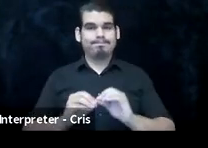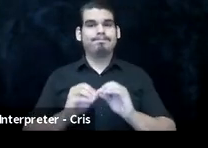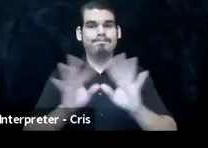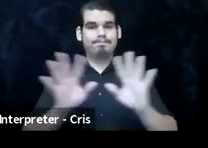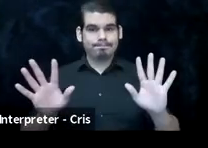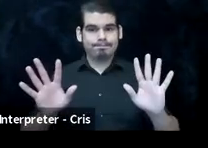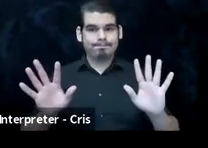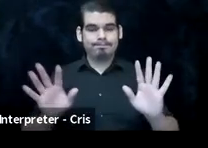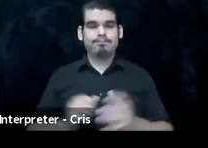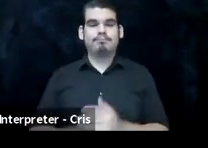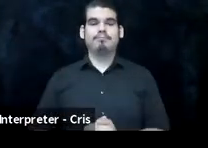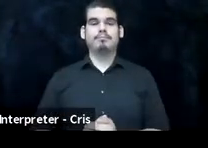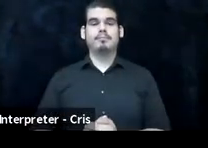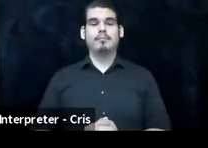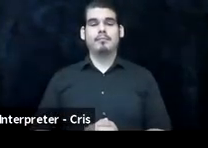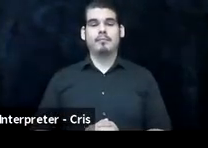Katherine Squire: All right, are there any last questions.